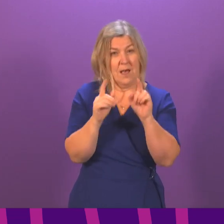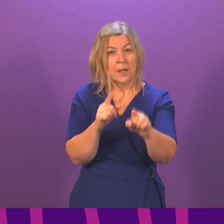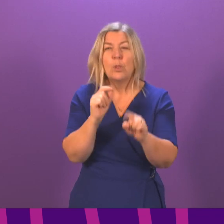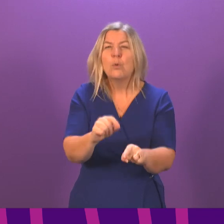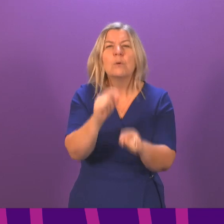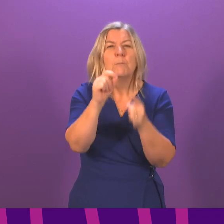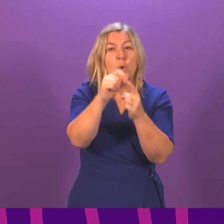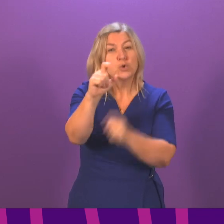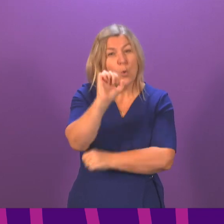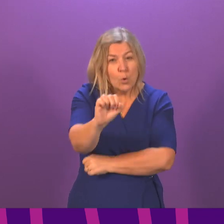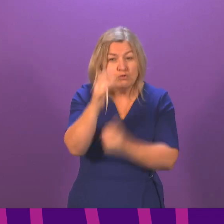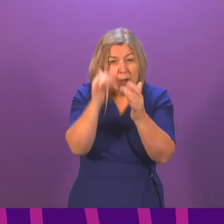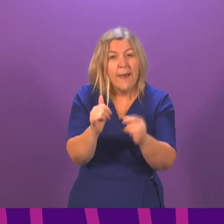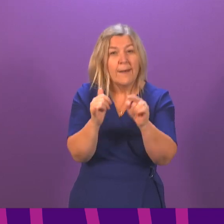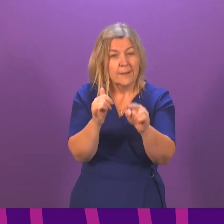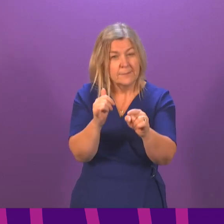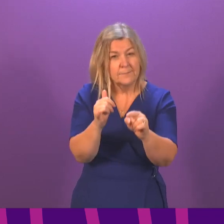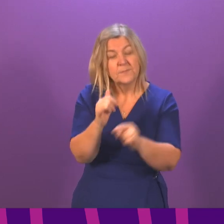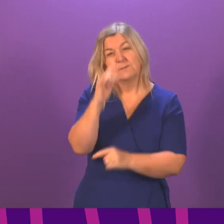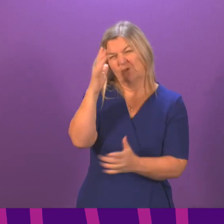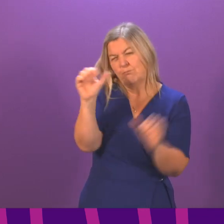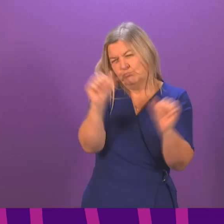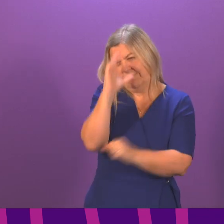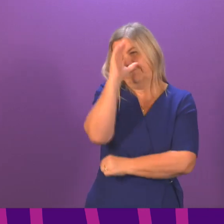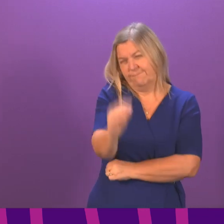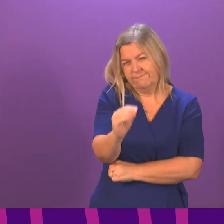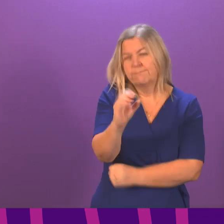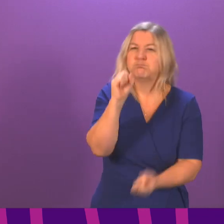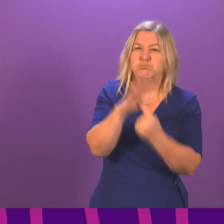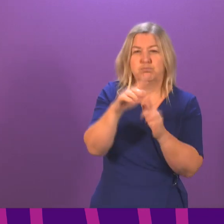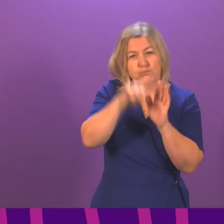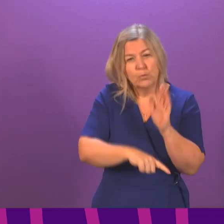I finish with a brief reminder of the key rules: please do not visit each other’s